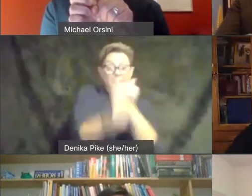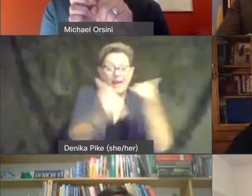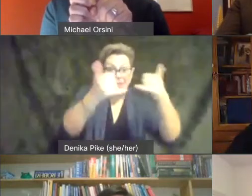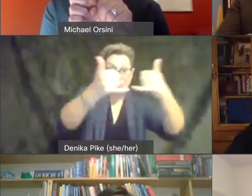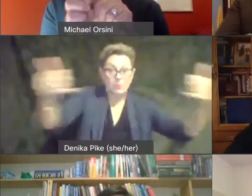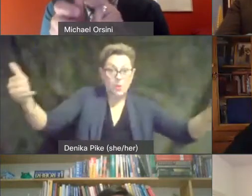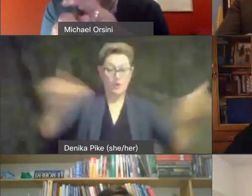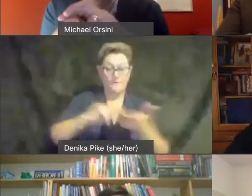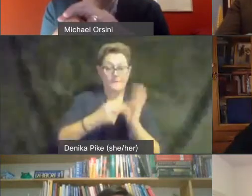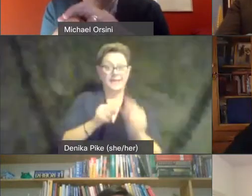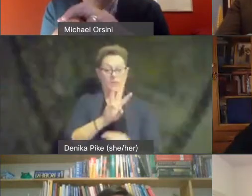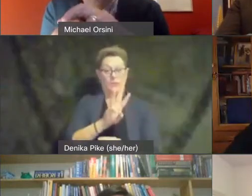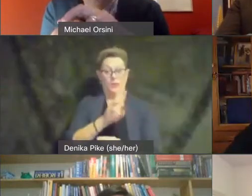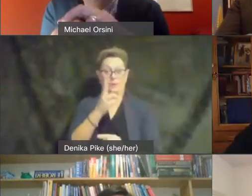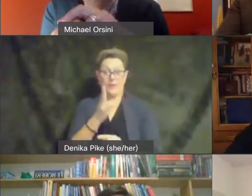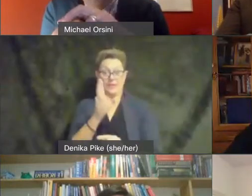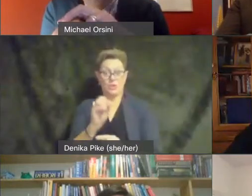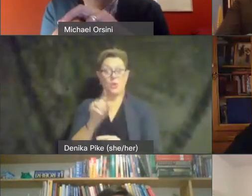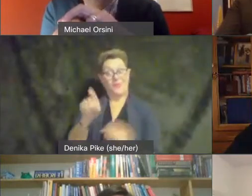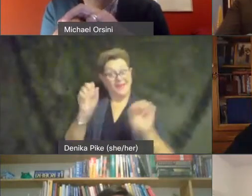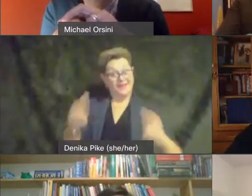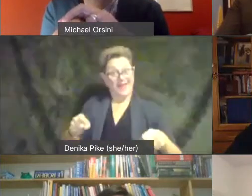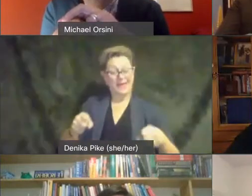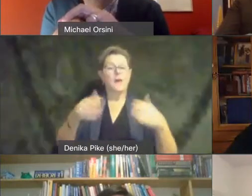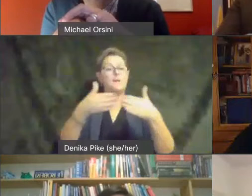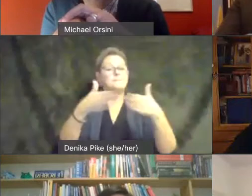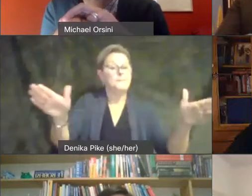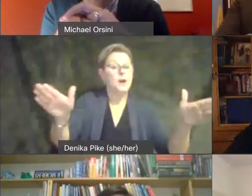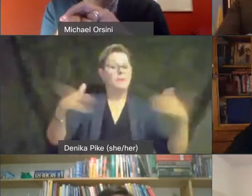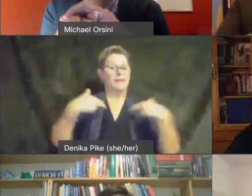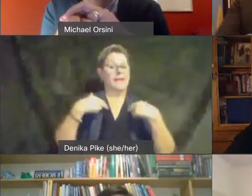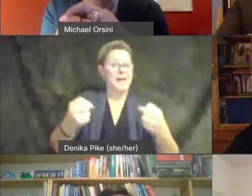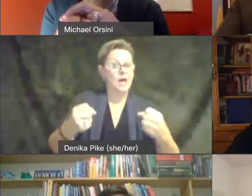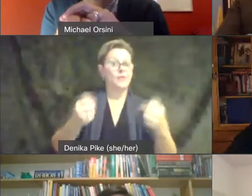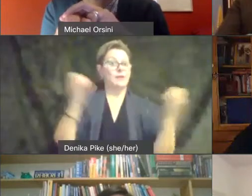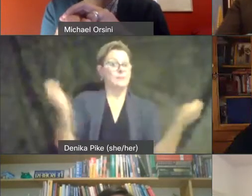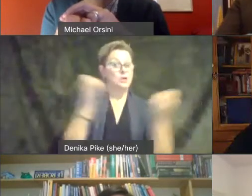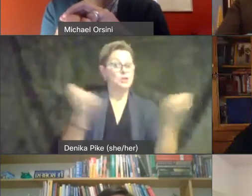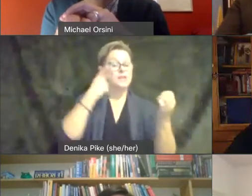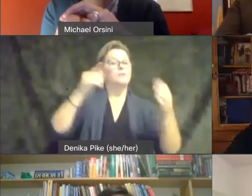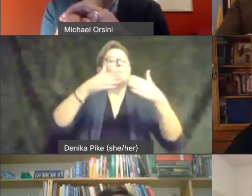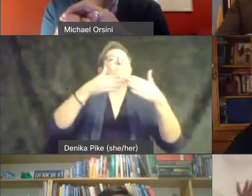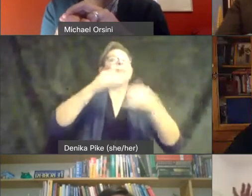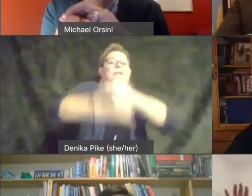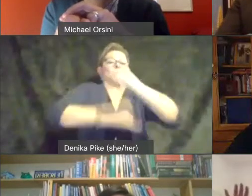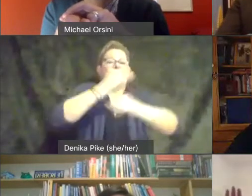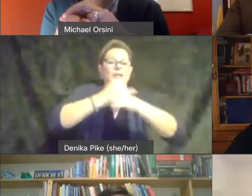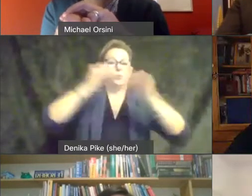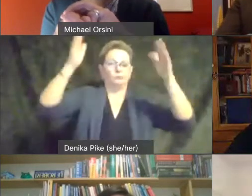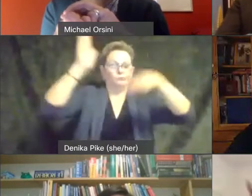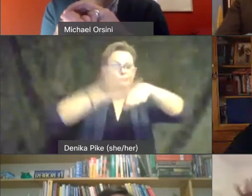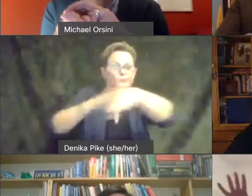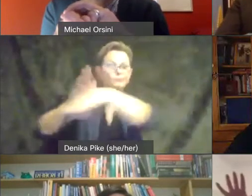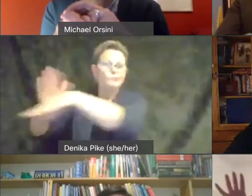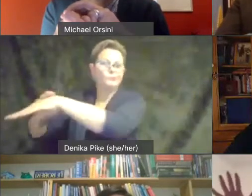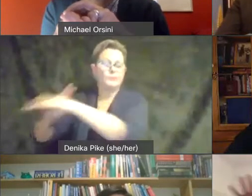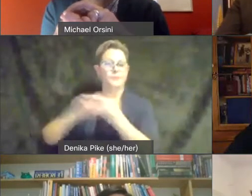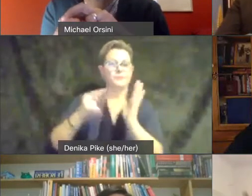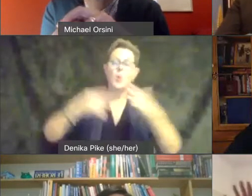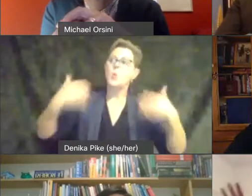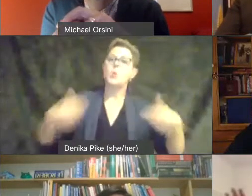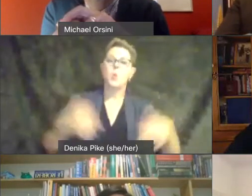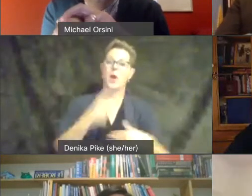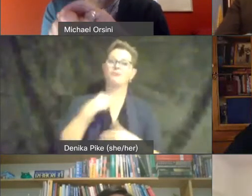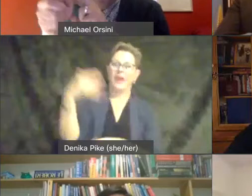And this is a bit of a mouthful, the public health emergency Evan snatch consent. Now, this is the big red flag this, or hey, folks, we need to pay attention to this.